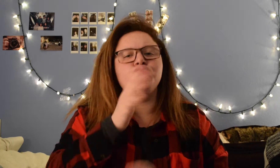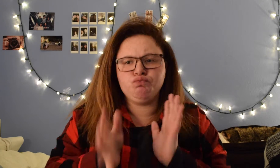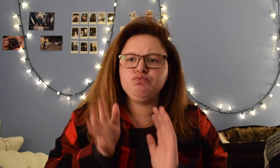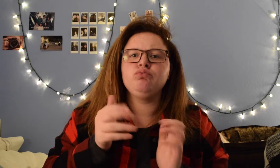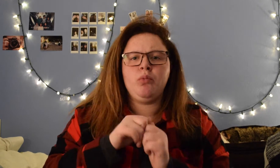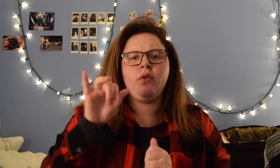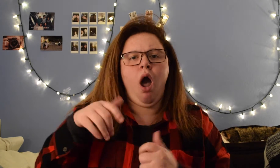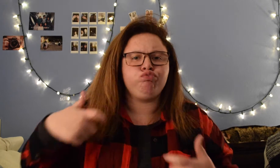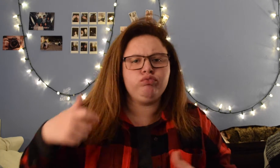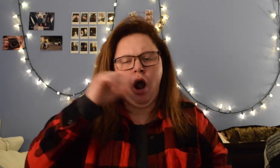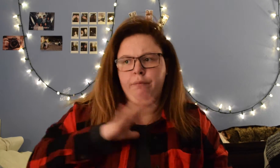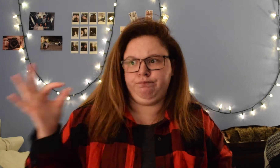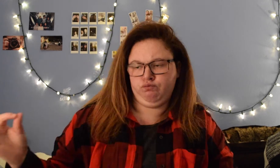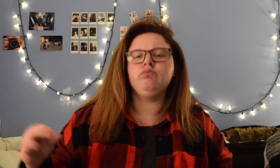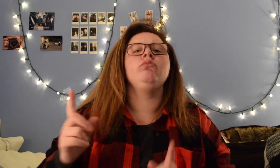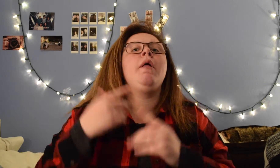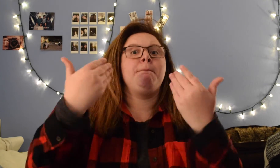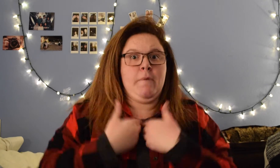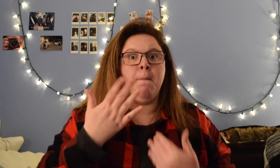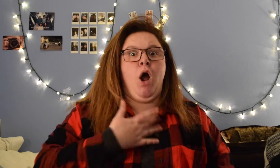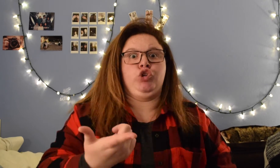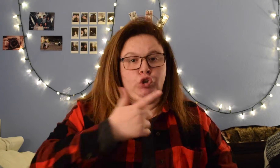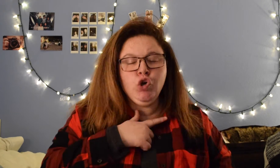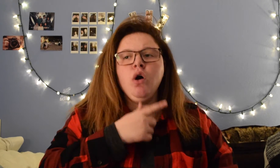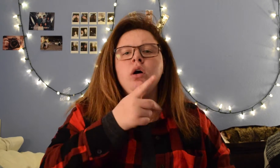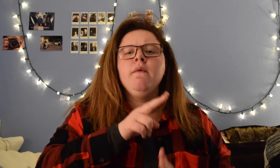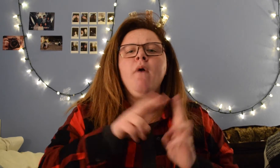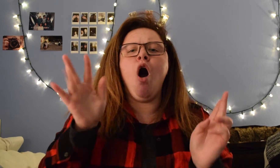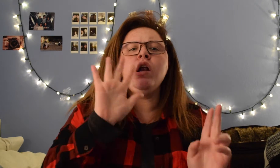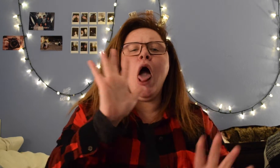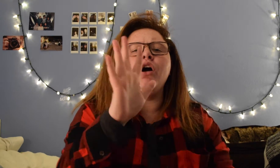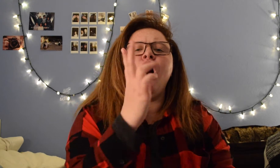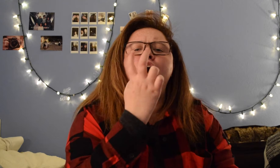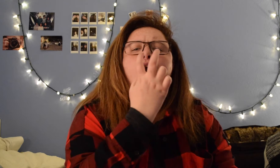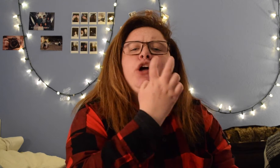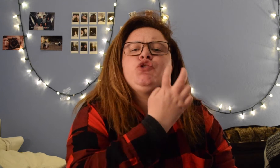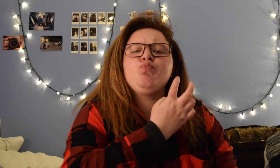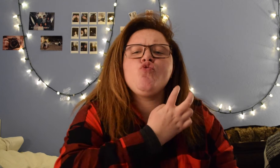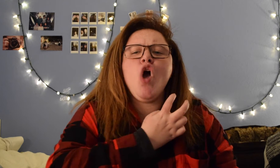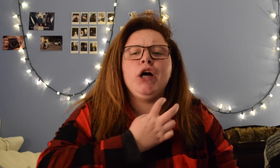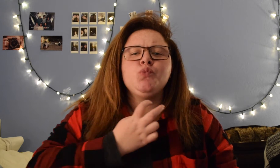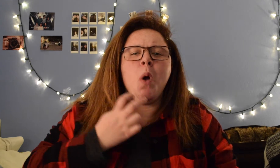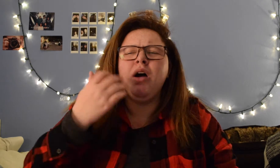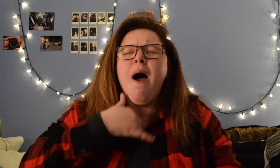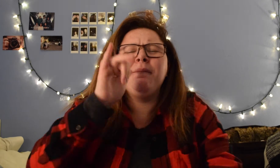He was talking to the guy next to me to make sure he was all good Then it was my turn and he started to speak so slowly like how you would talk to an old person